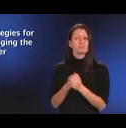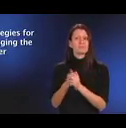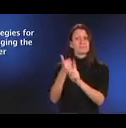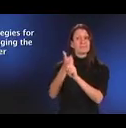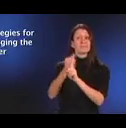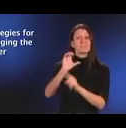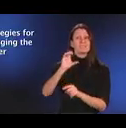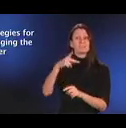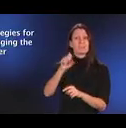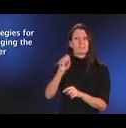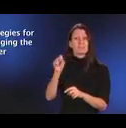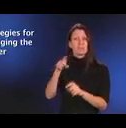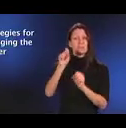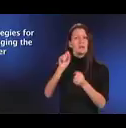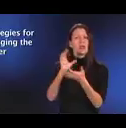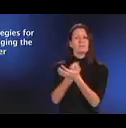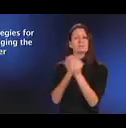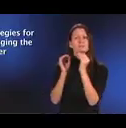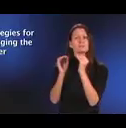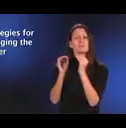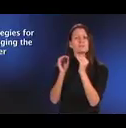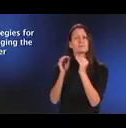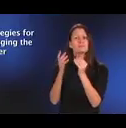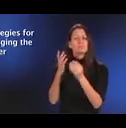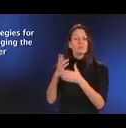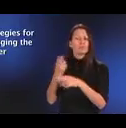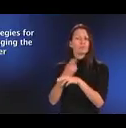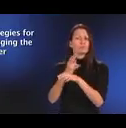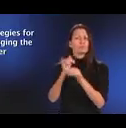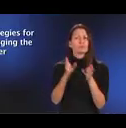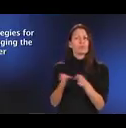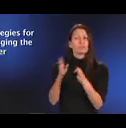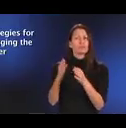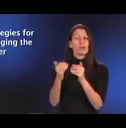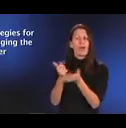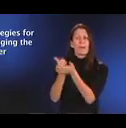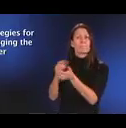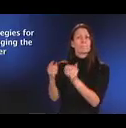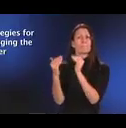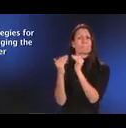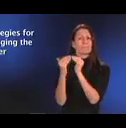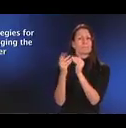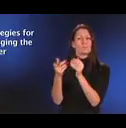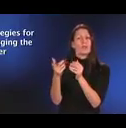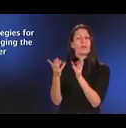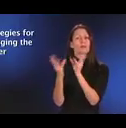As a CPSS, you can use these strategies to help a peer meet with a psychiatrist more